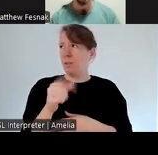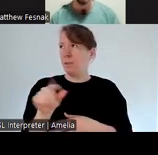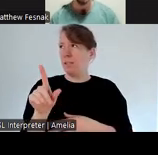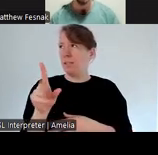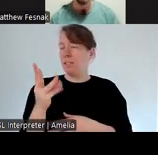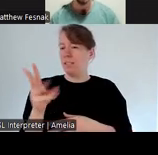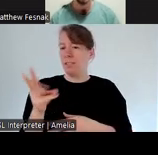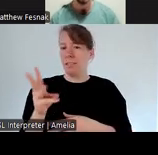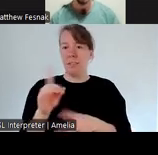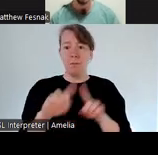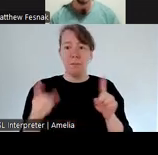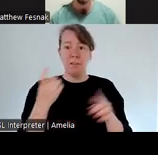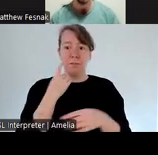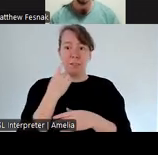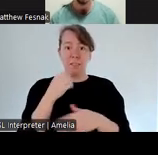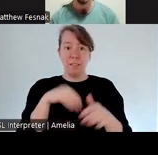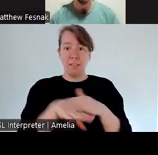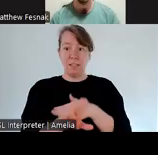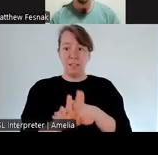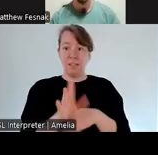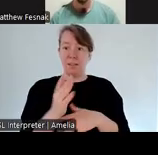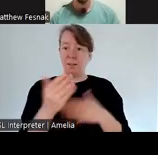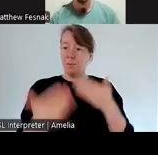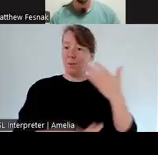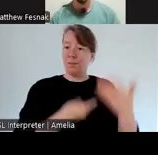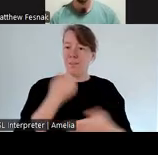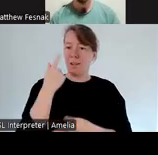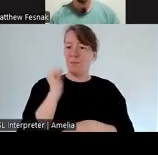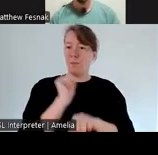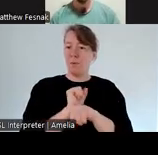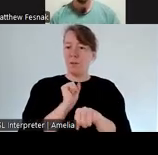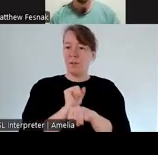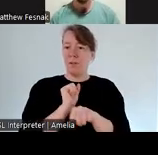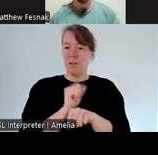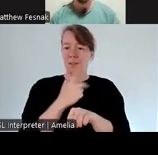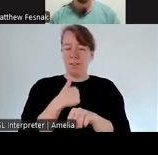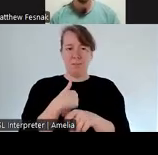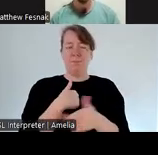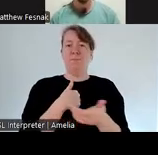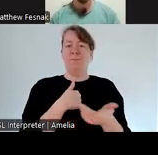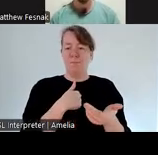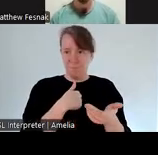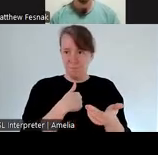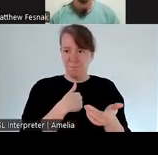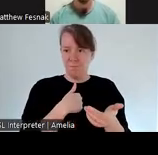recently I was invited for work, um, and, uh, experienced a lot of